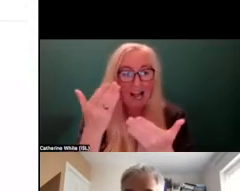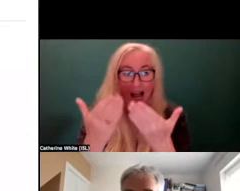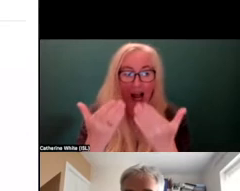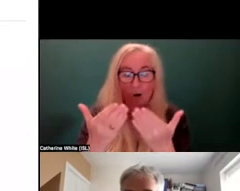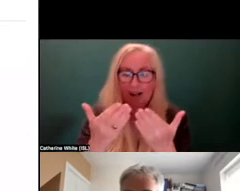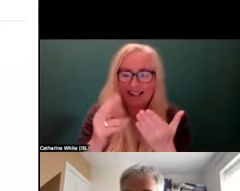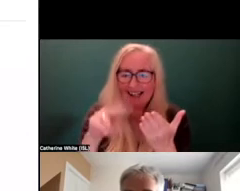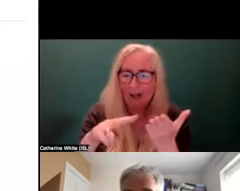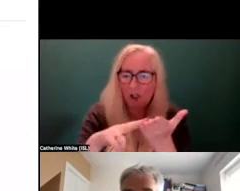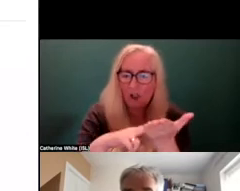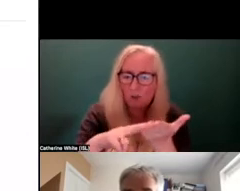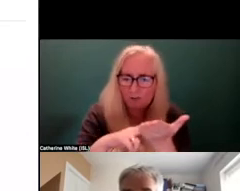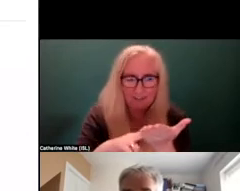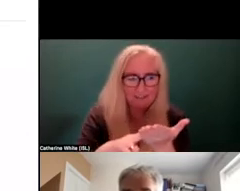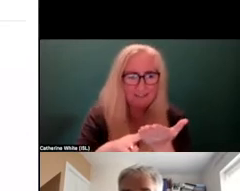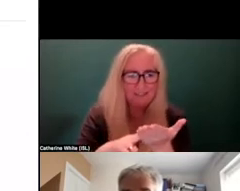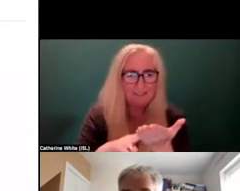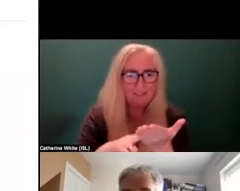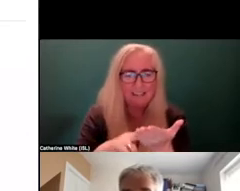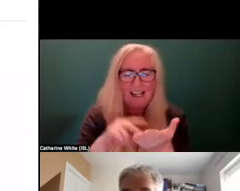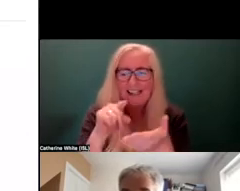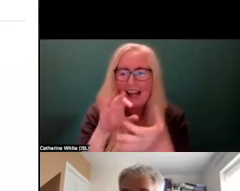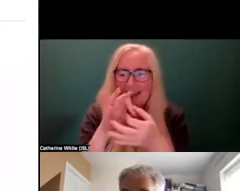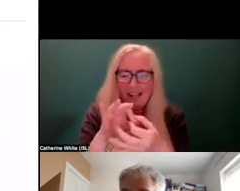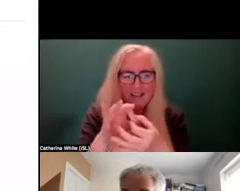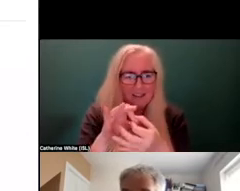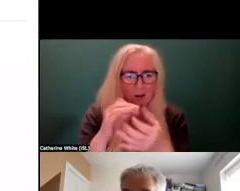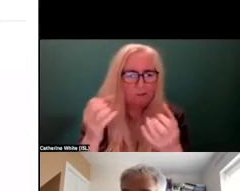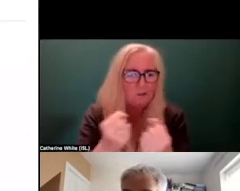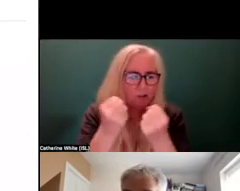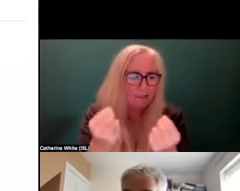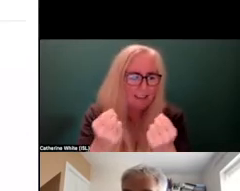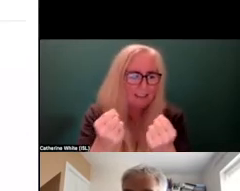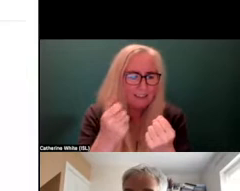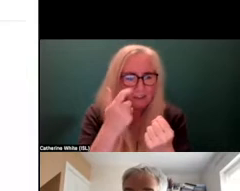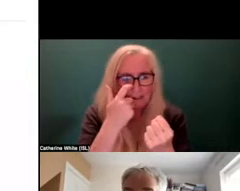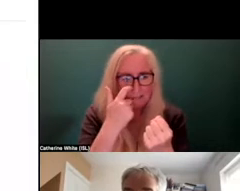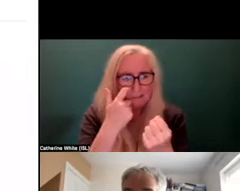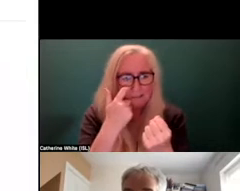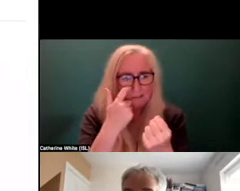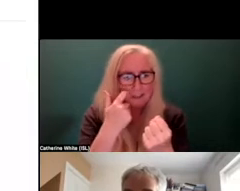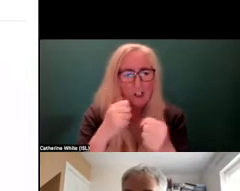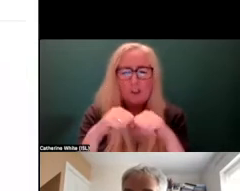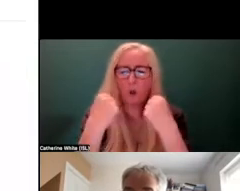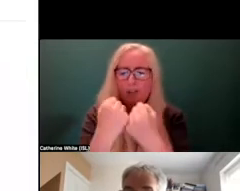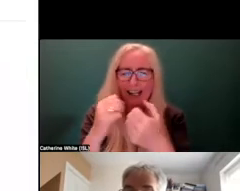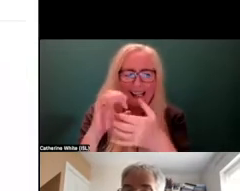can see on these axis within the circle here, one is around strengthening social and informal connectivity.